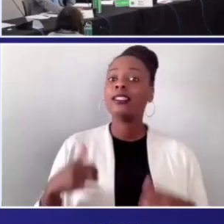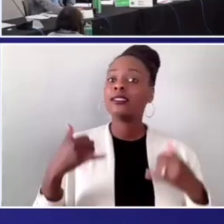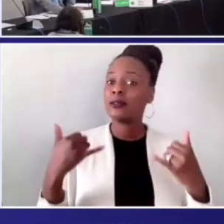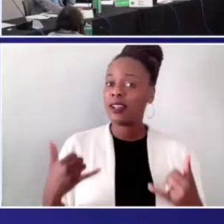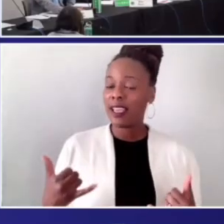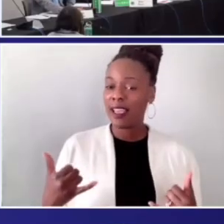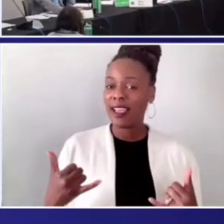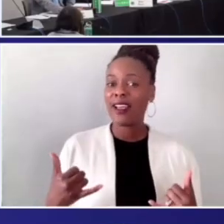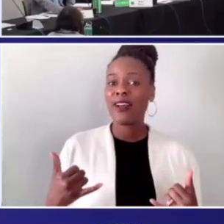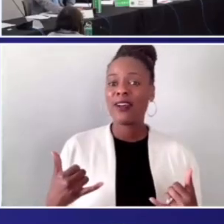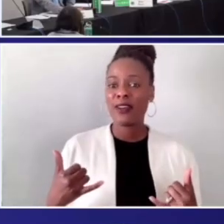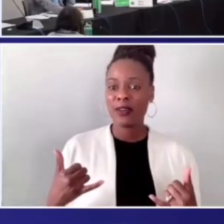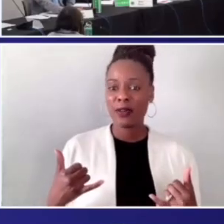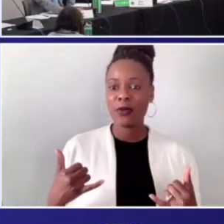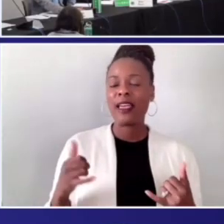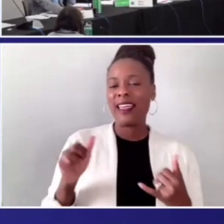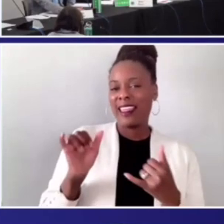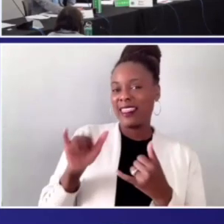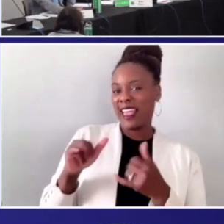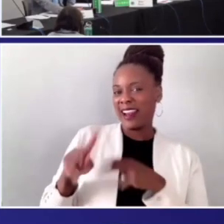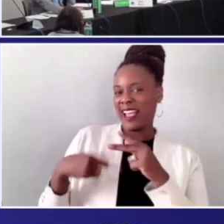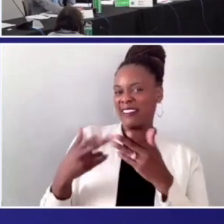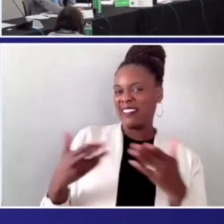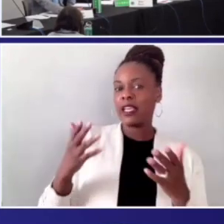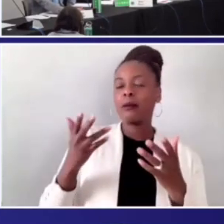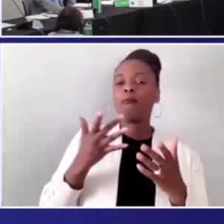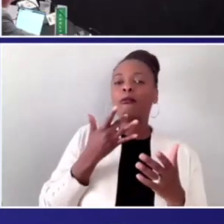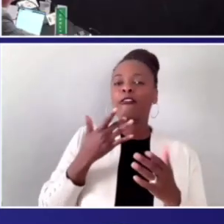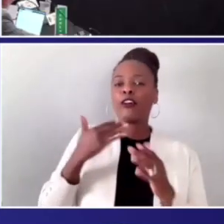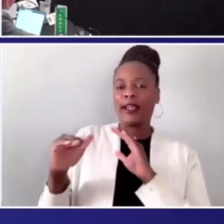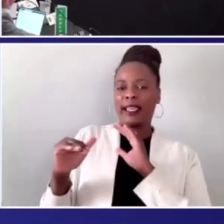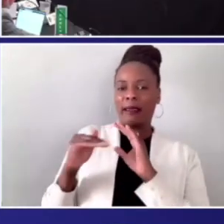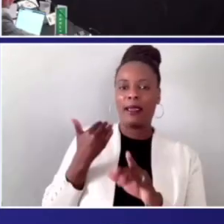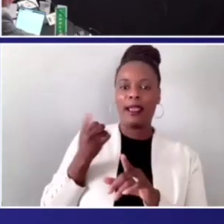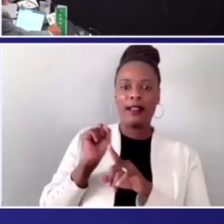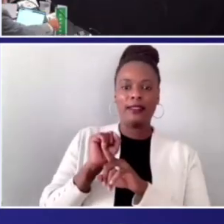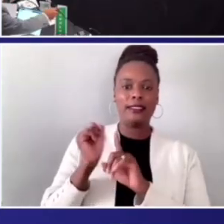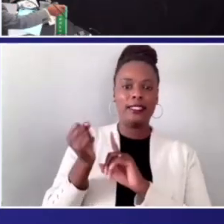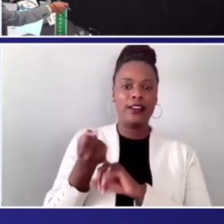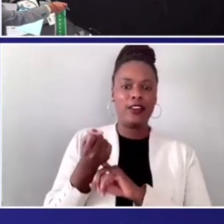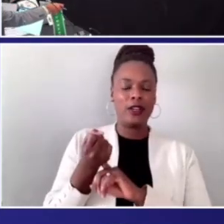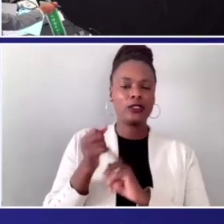for you to email us that as well so that we have those scenarios. This is a perfect example of it gets too